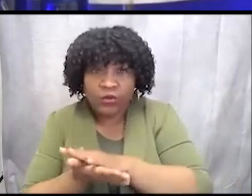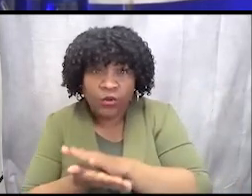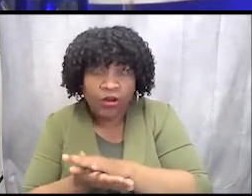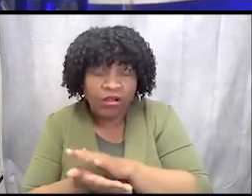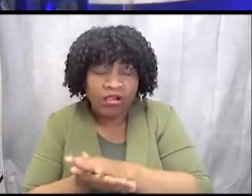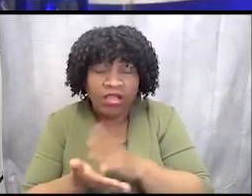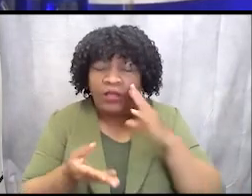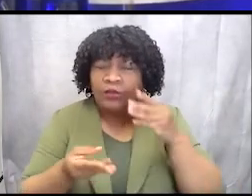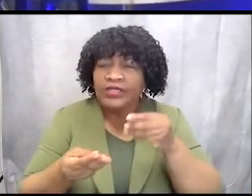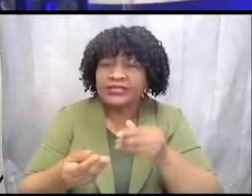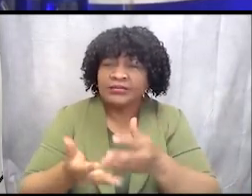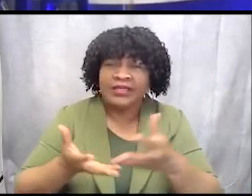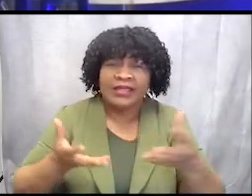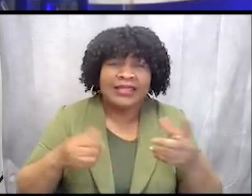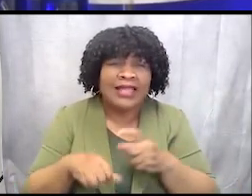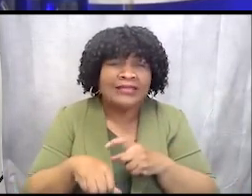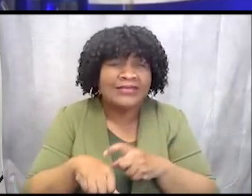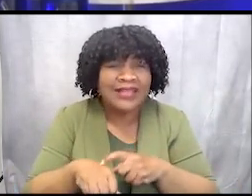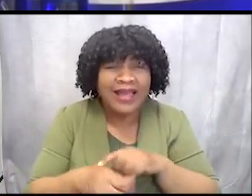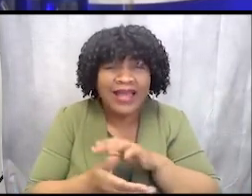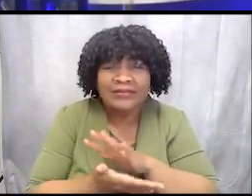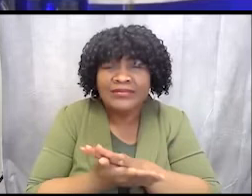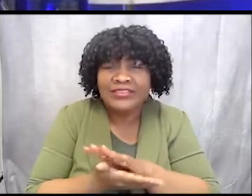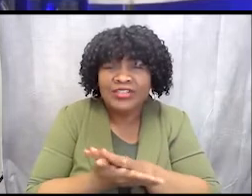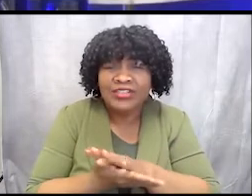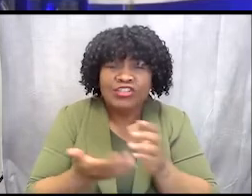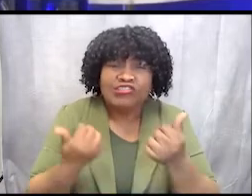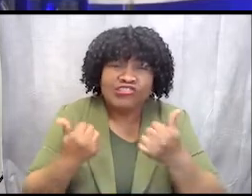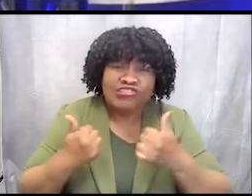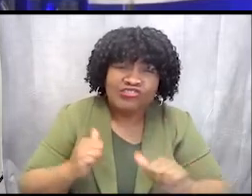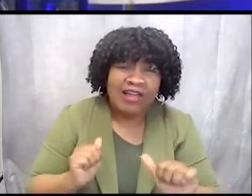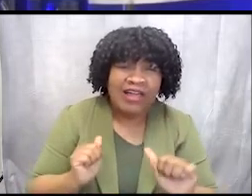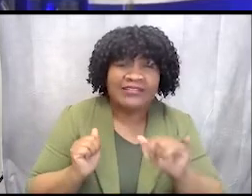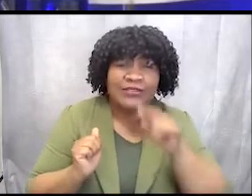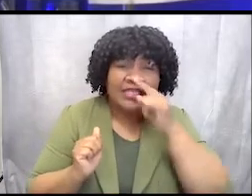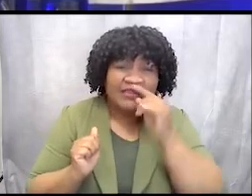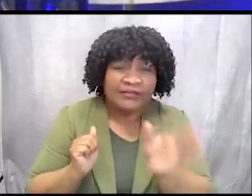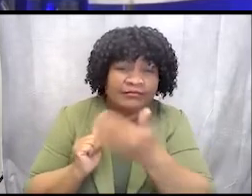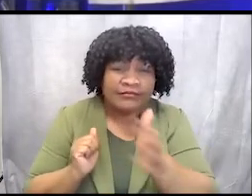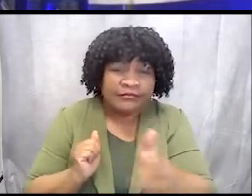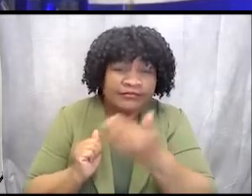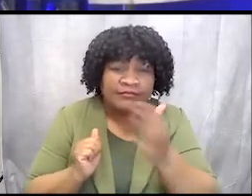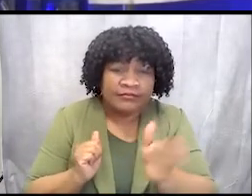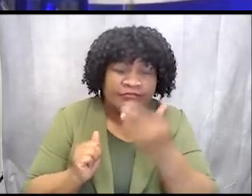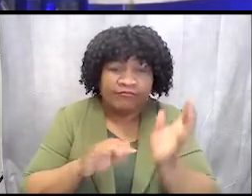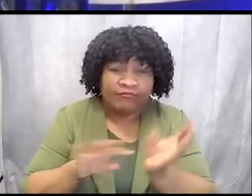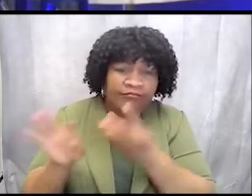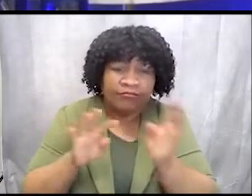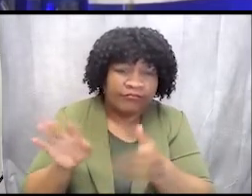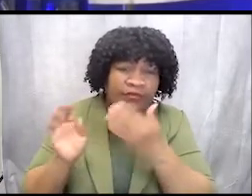we spend a lot of time just trying to get kids out of a grade, get kids out of middle school,